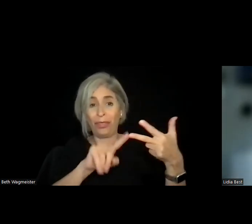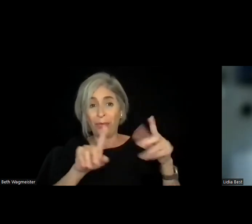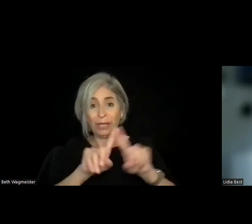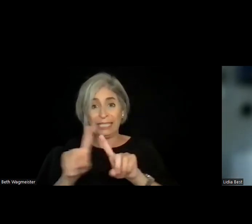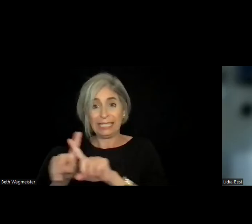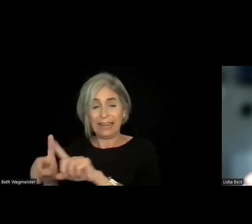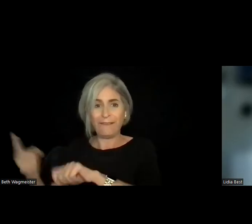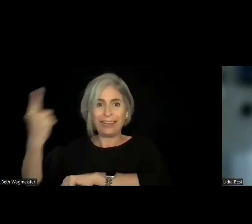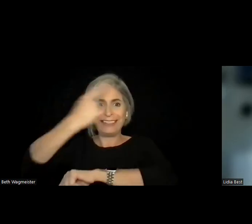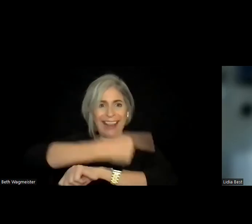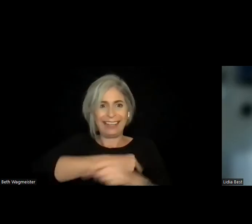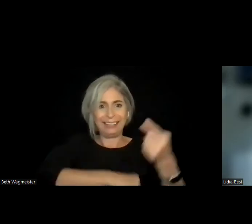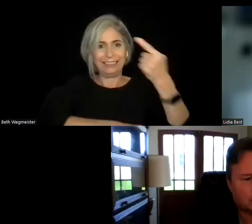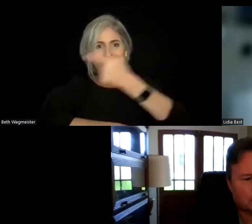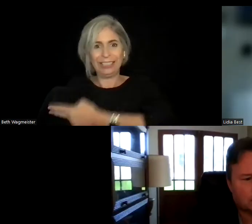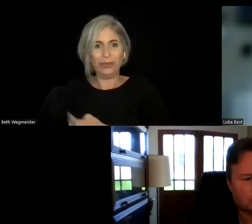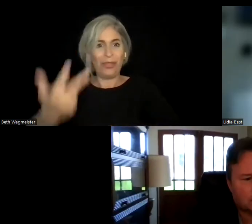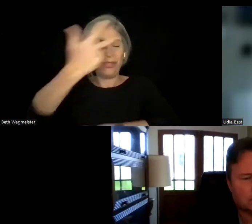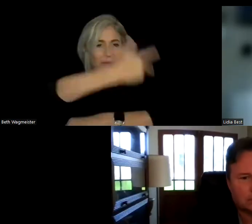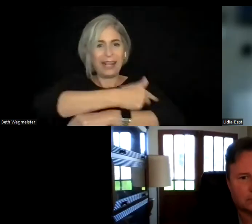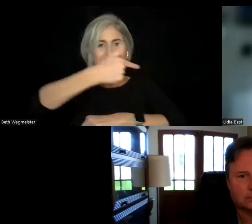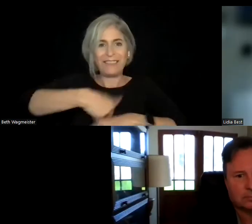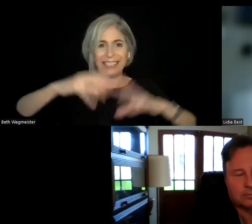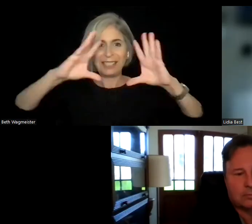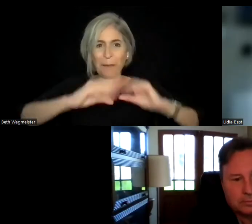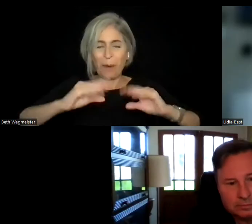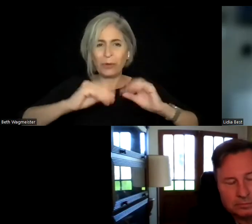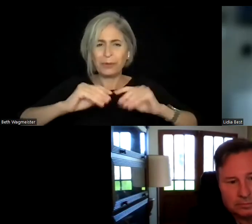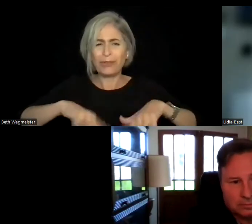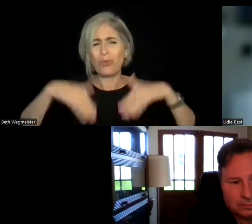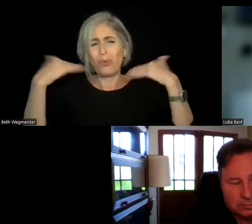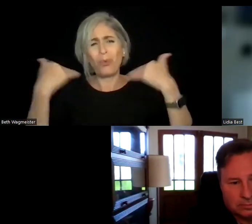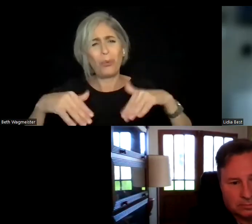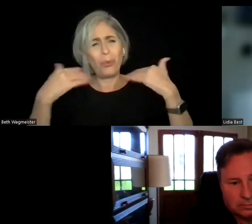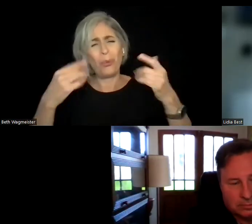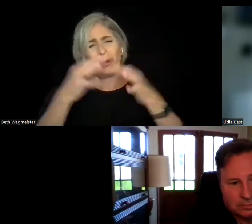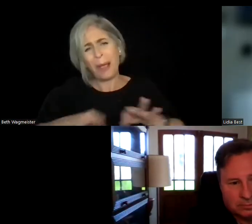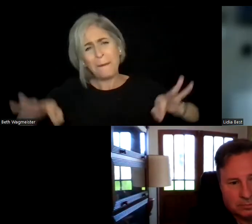I think I would just like to drop off by saying